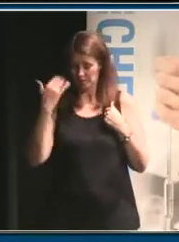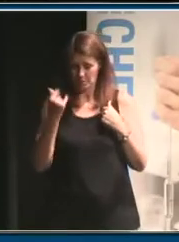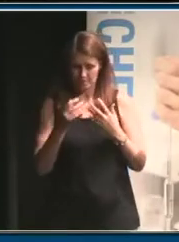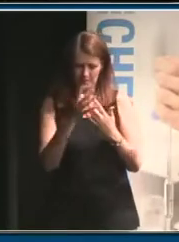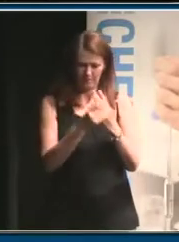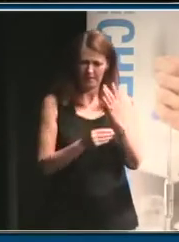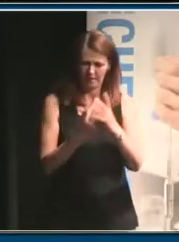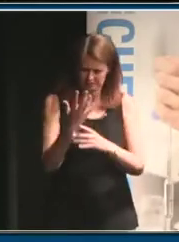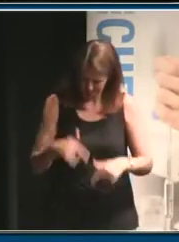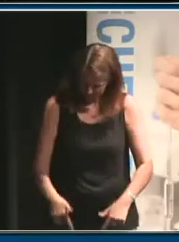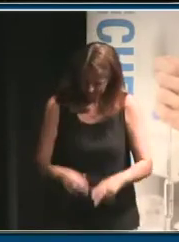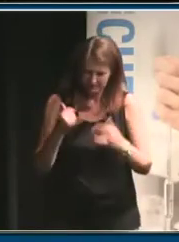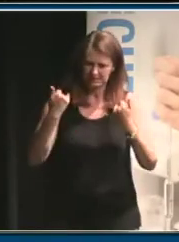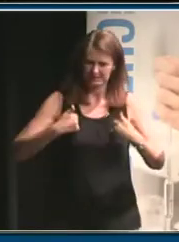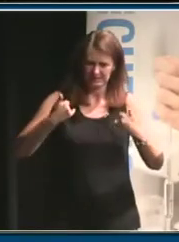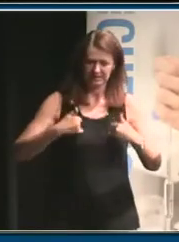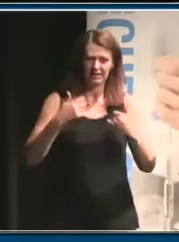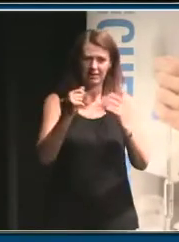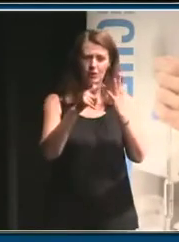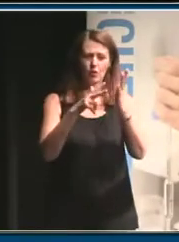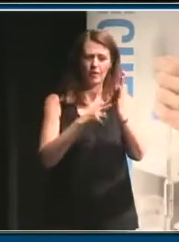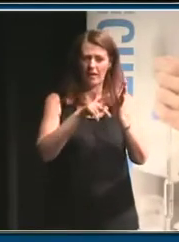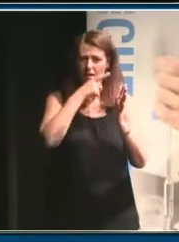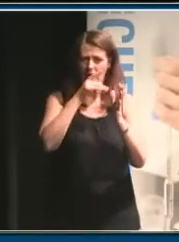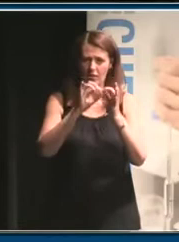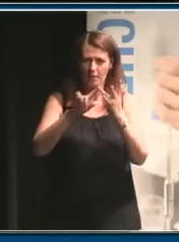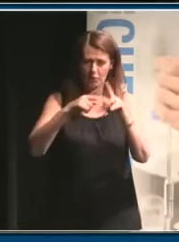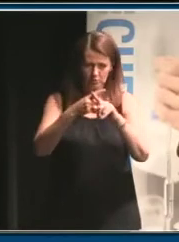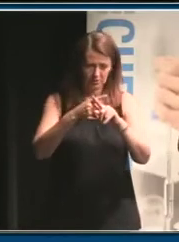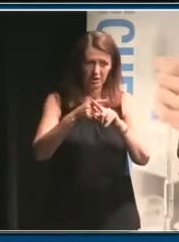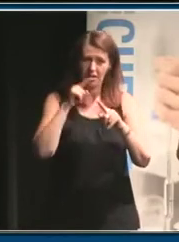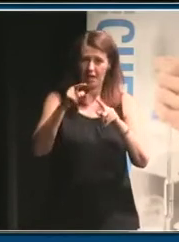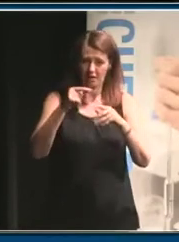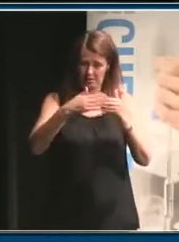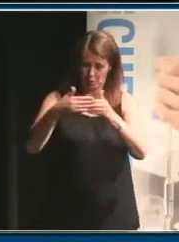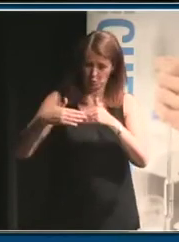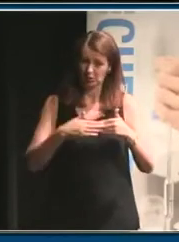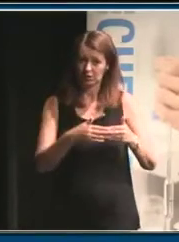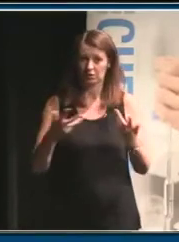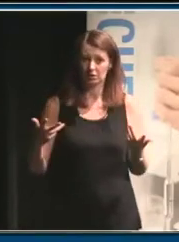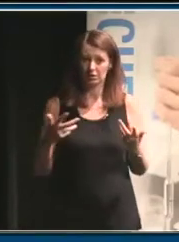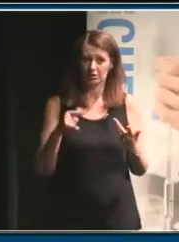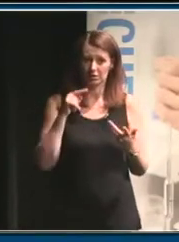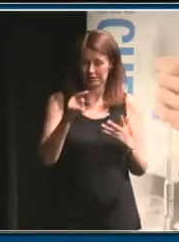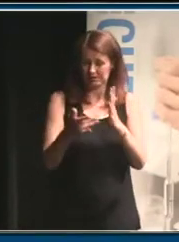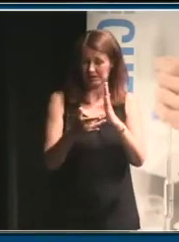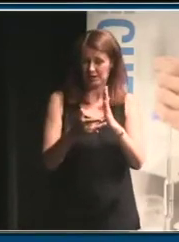and my feet, in an ultraviolet light box and it cures it and it's a technology and what it does,